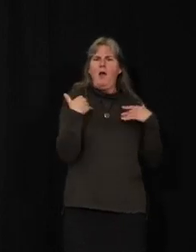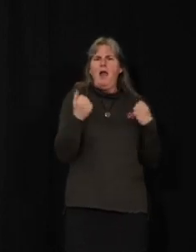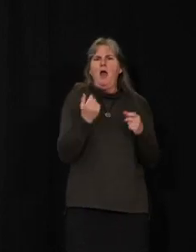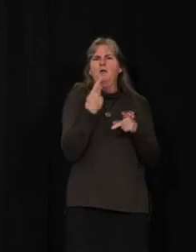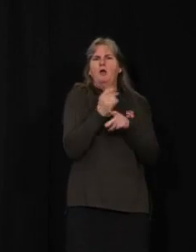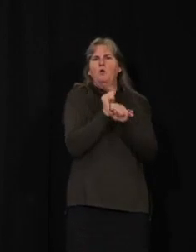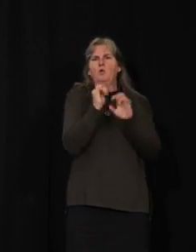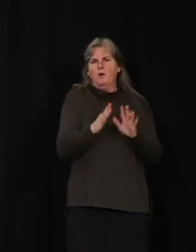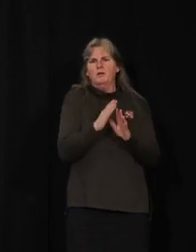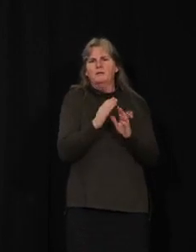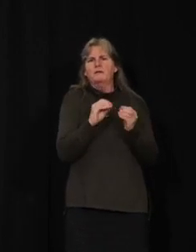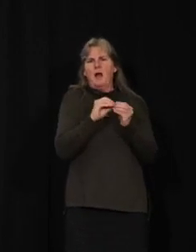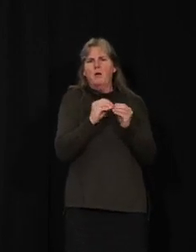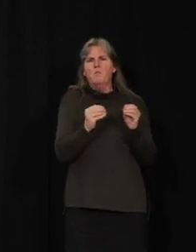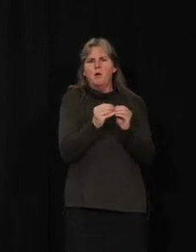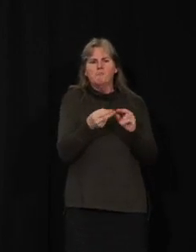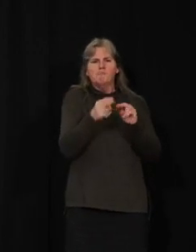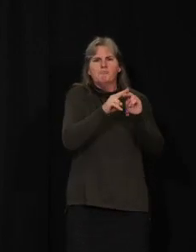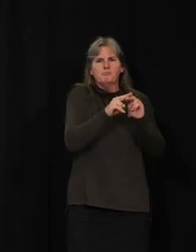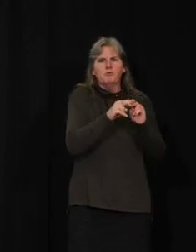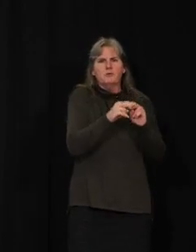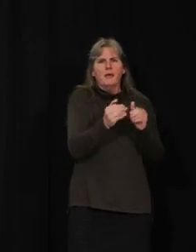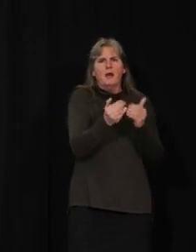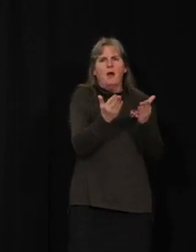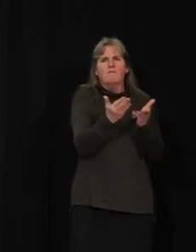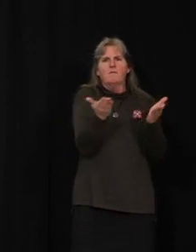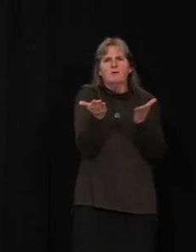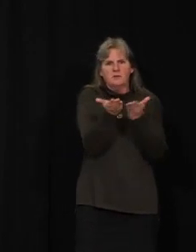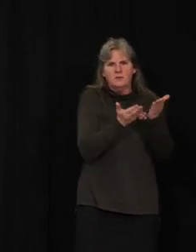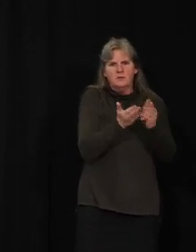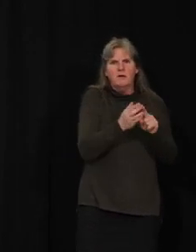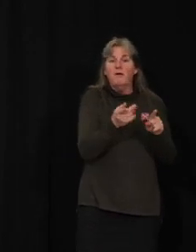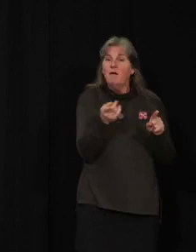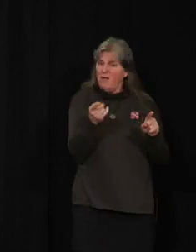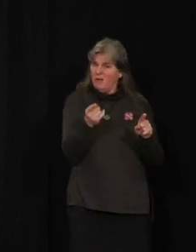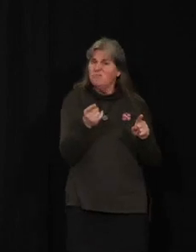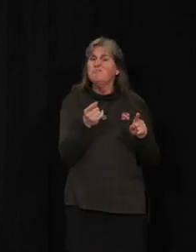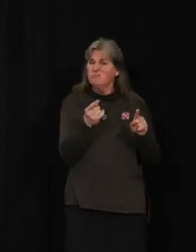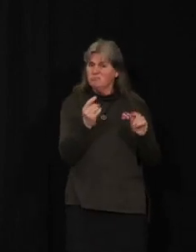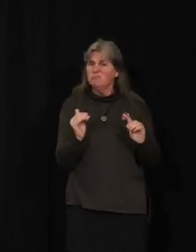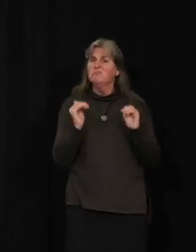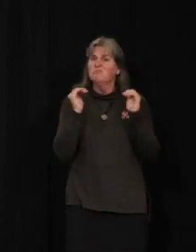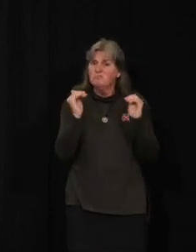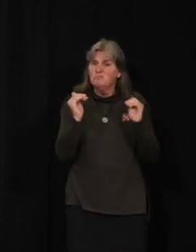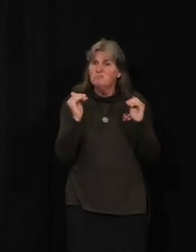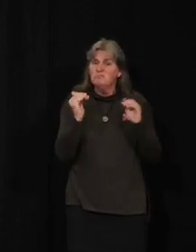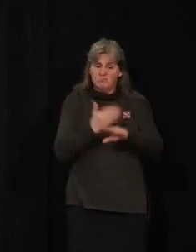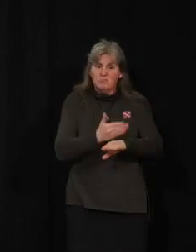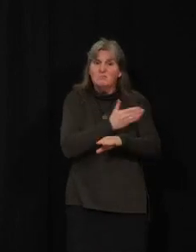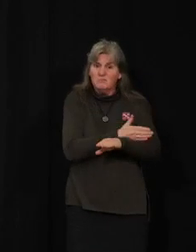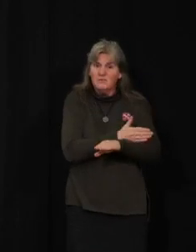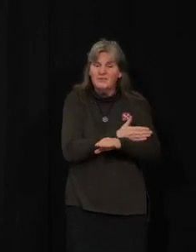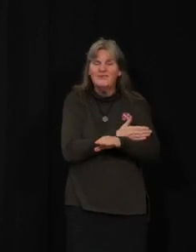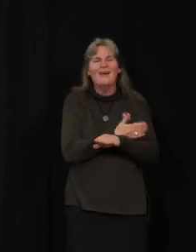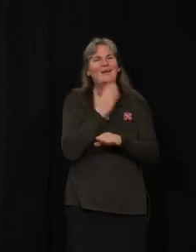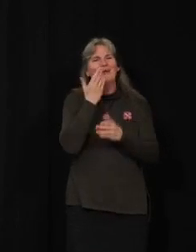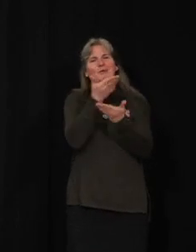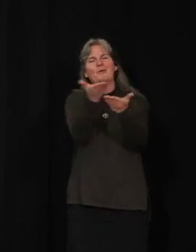milestone that we have reached this week, and I know that is going to be work -- very welcome news for many people.